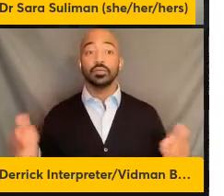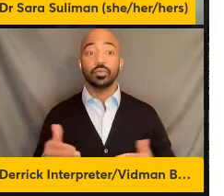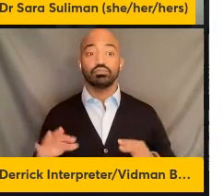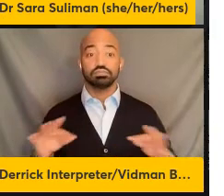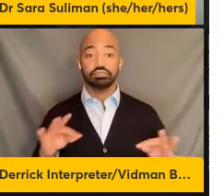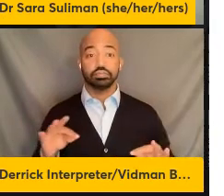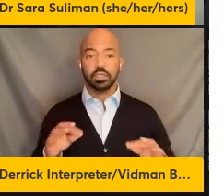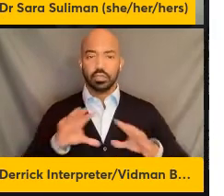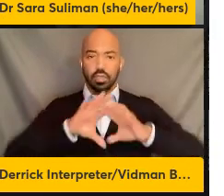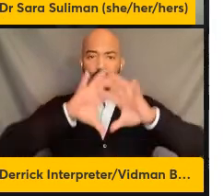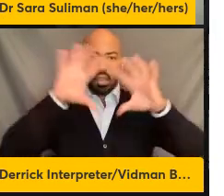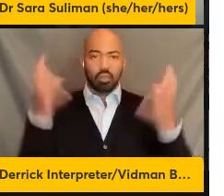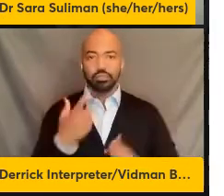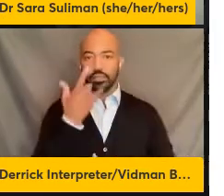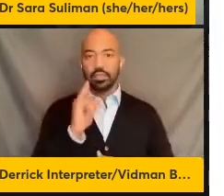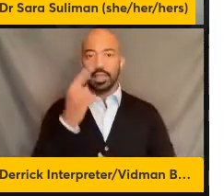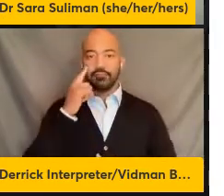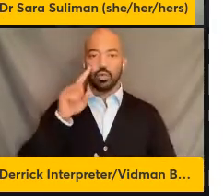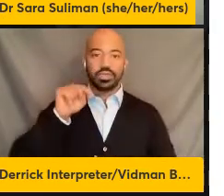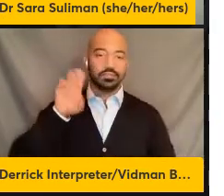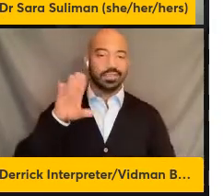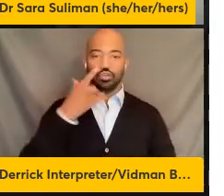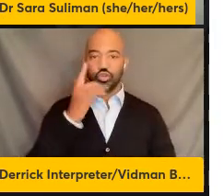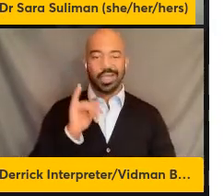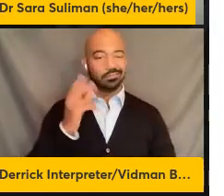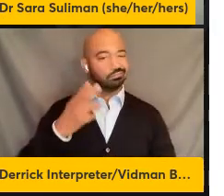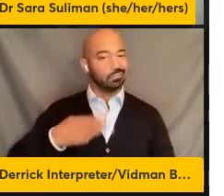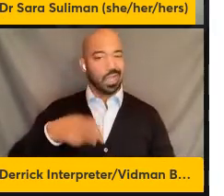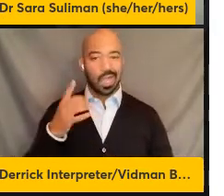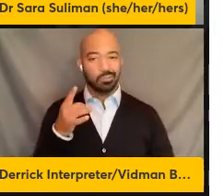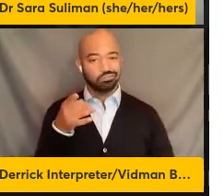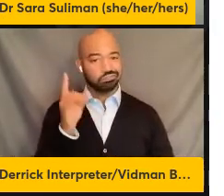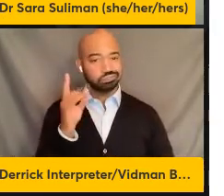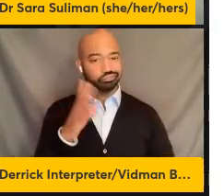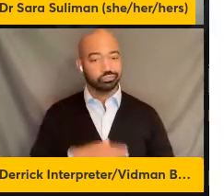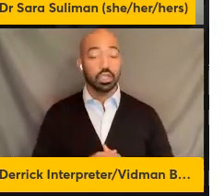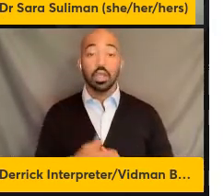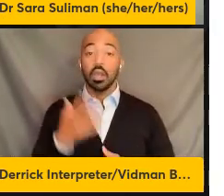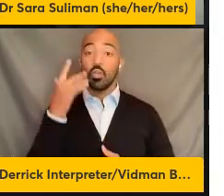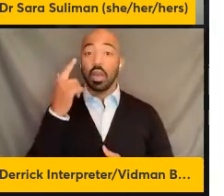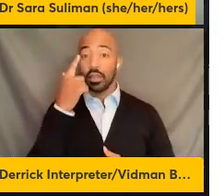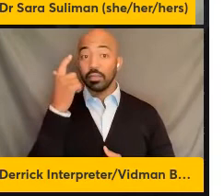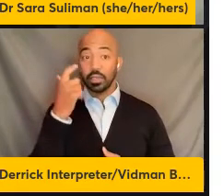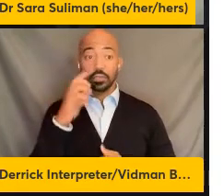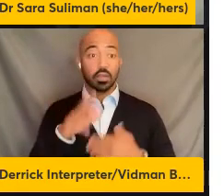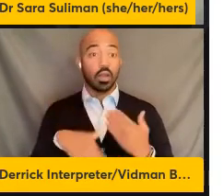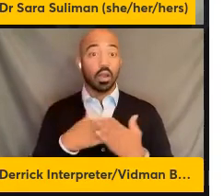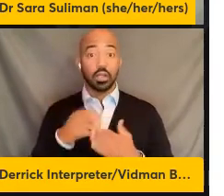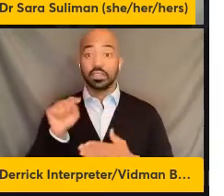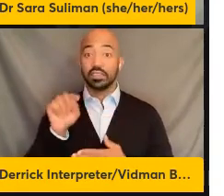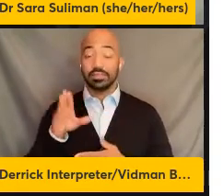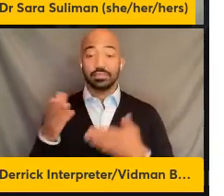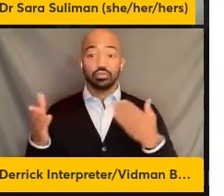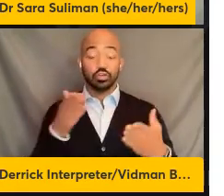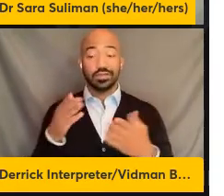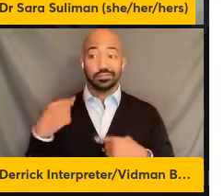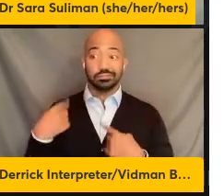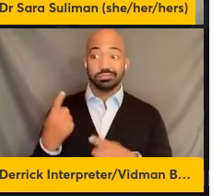burden of tuberculosis is still very high. And because of all the interruptions to the TB services over the past year, because